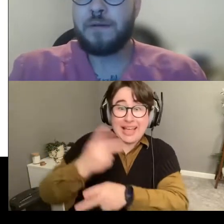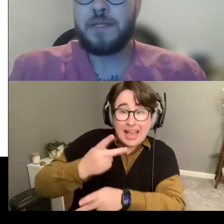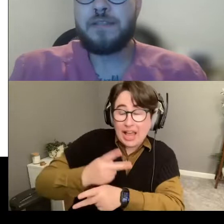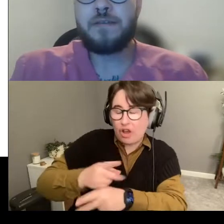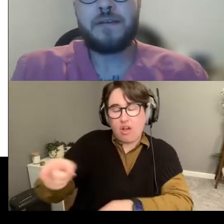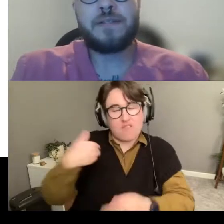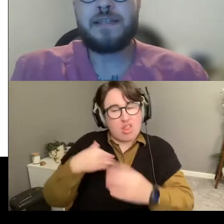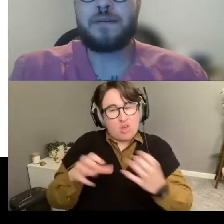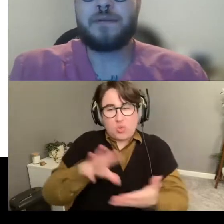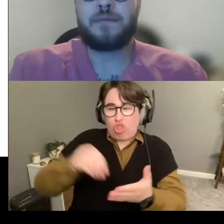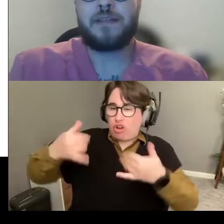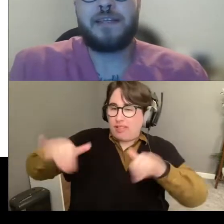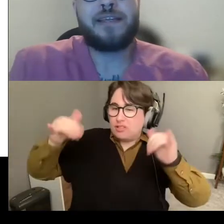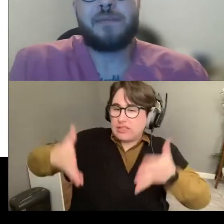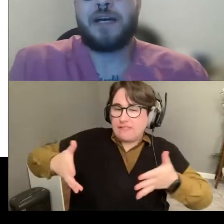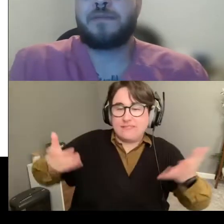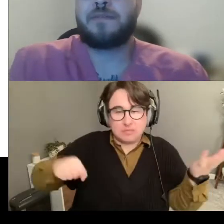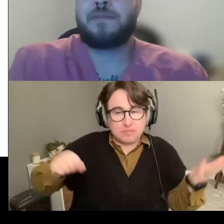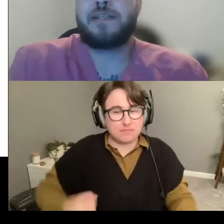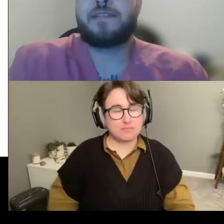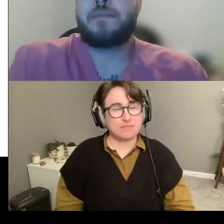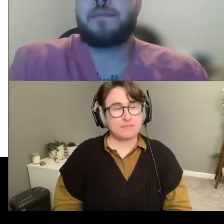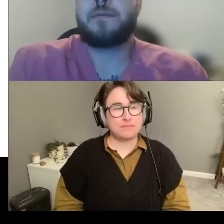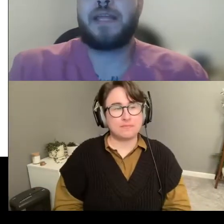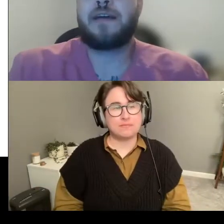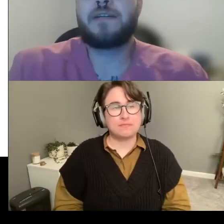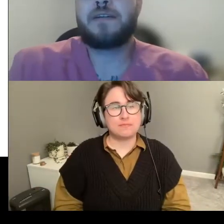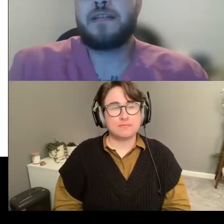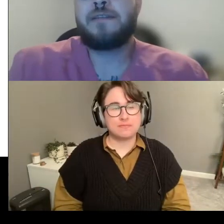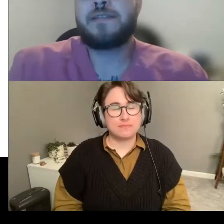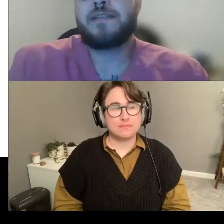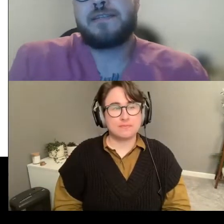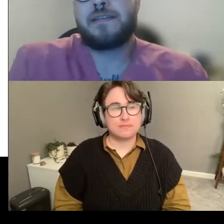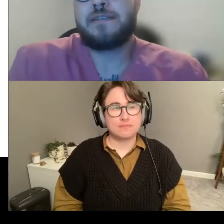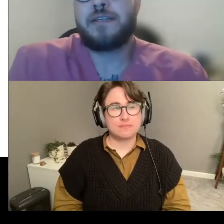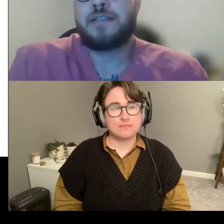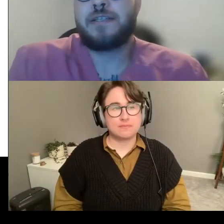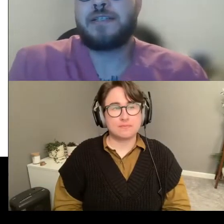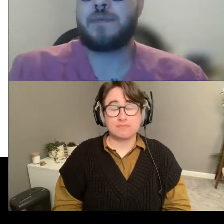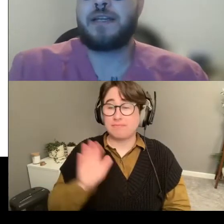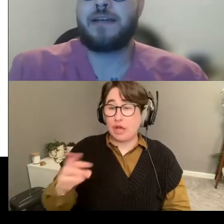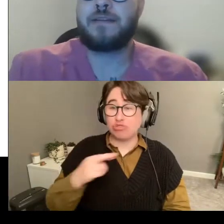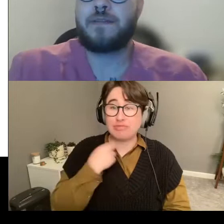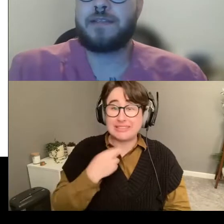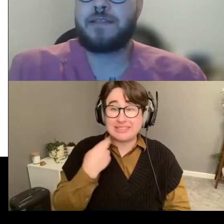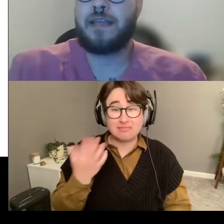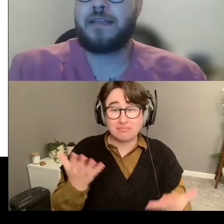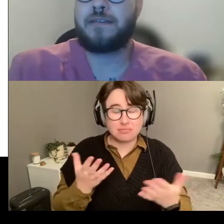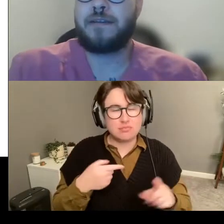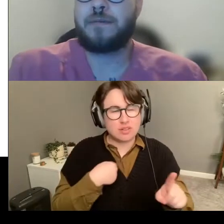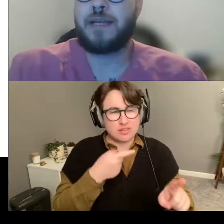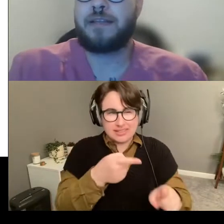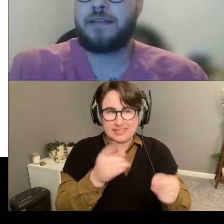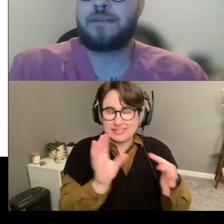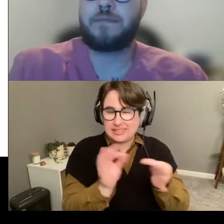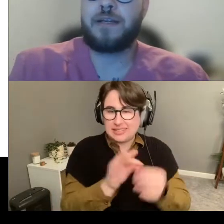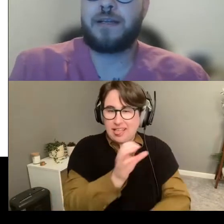What we do know is that when we're thinking about what risk people may have in their lives, and this says clinicians, but I often say when I leave work,